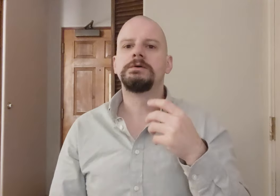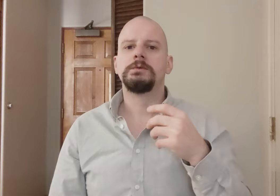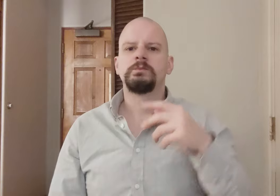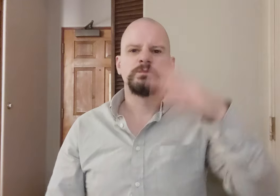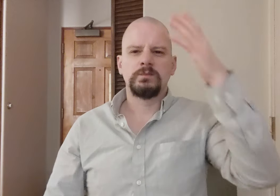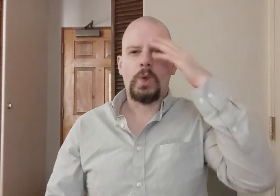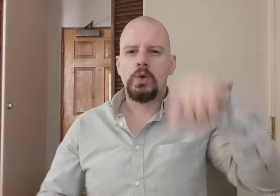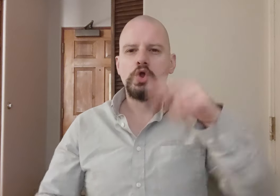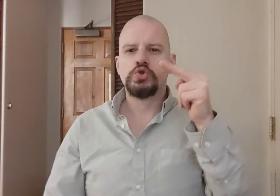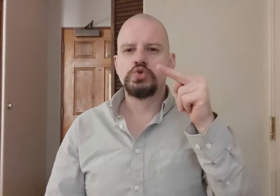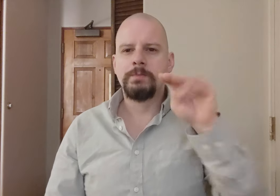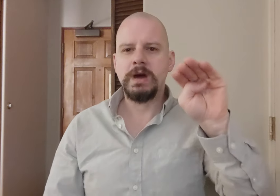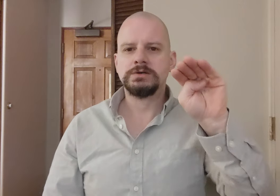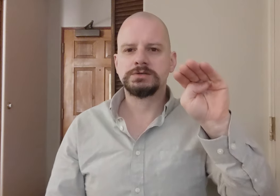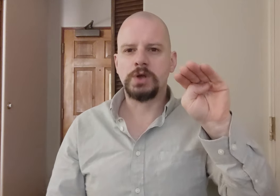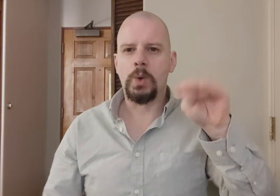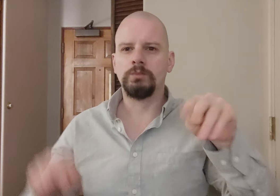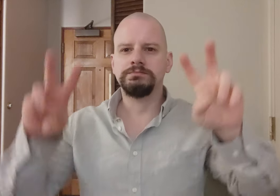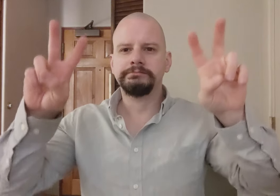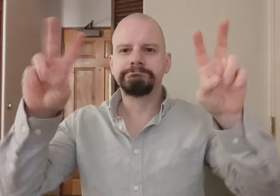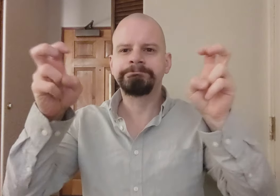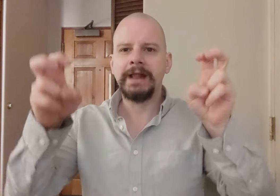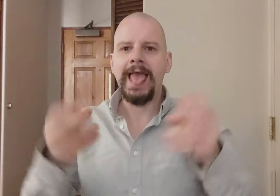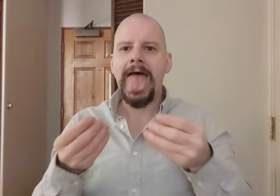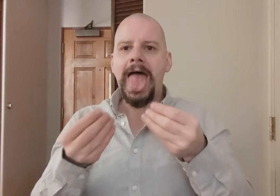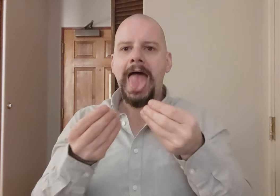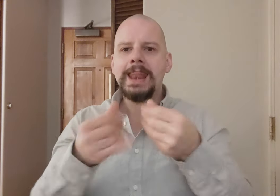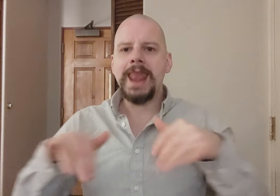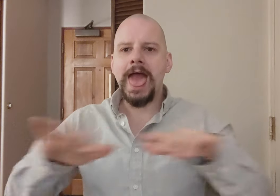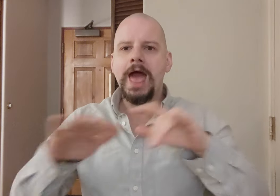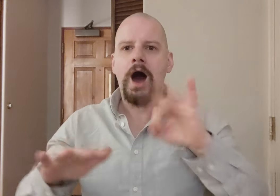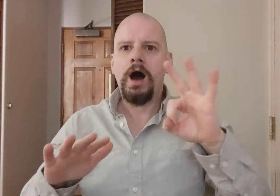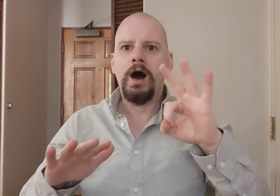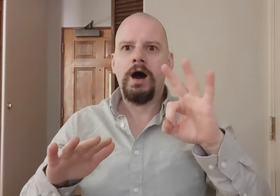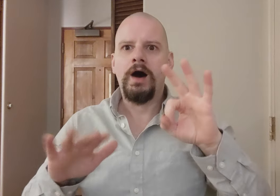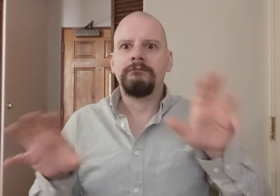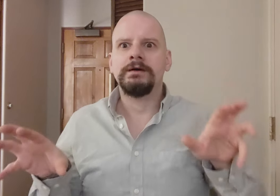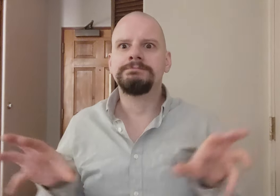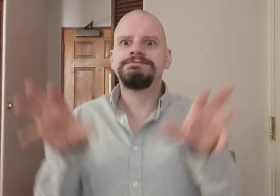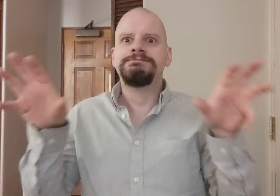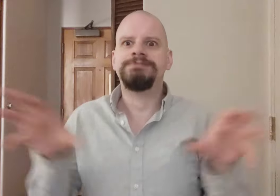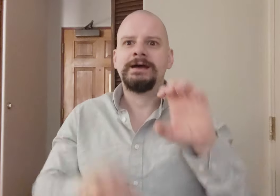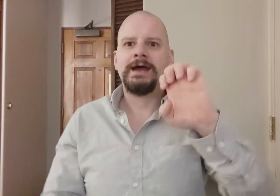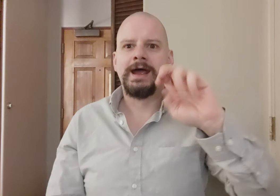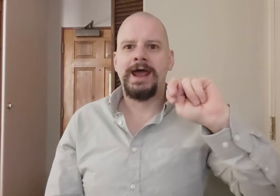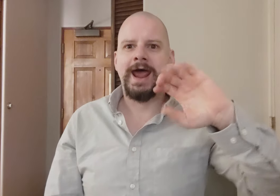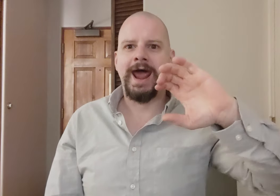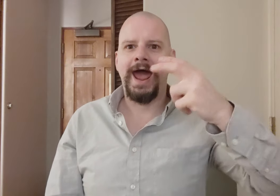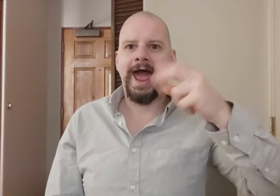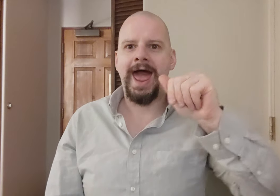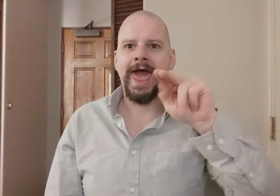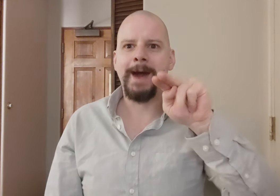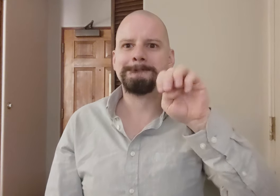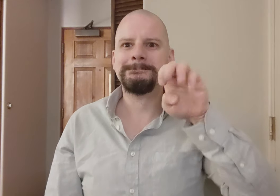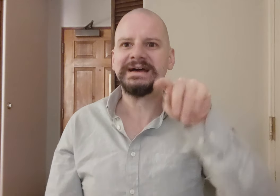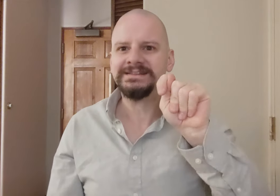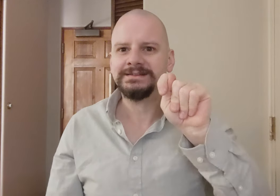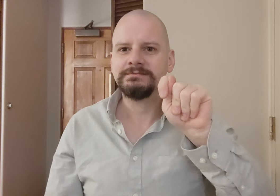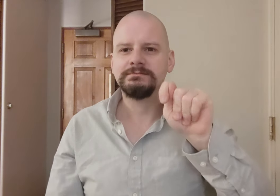New Mexico is also called "The Land of Enchantment".